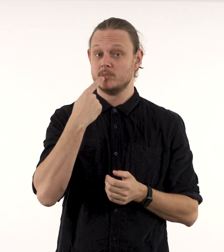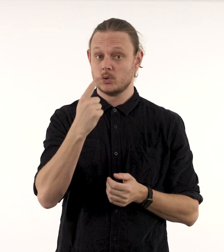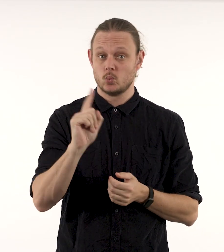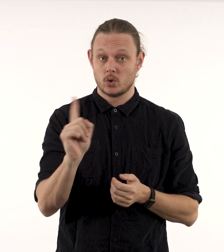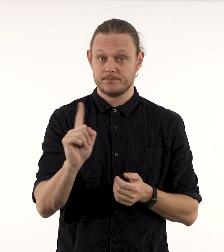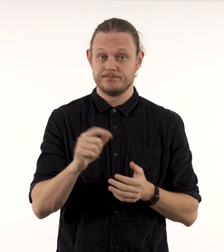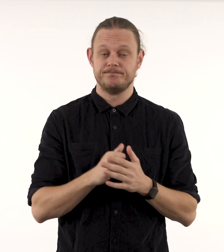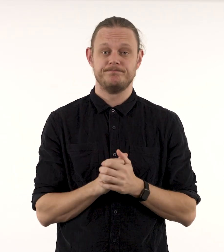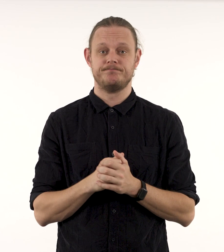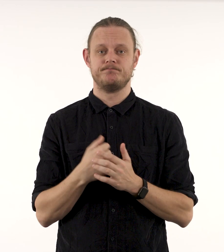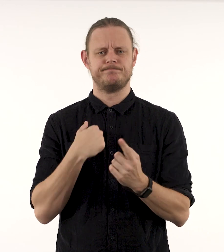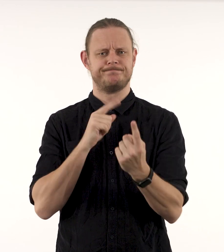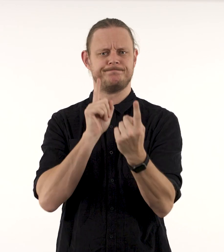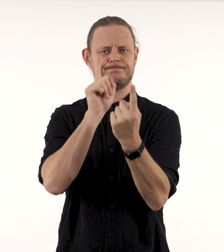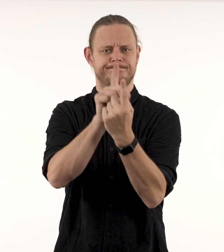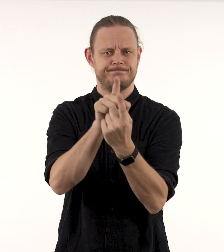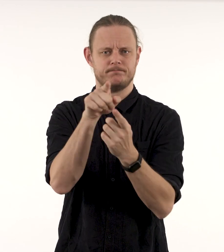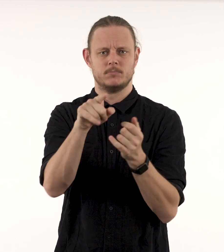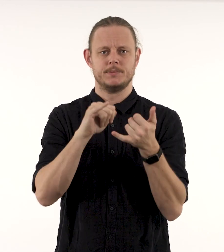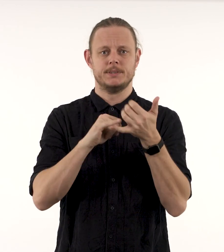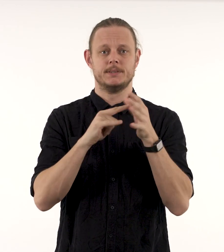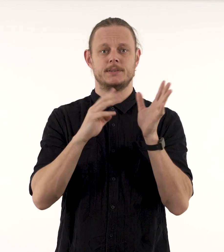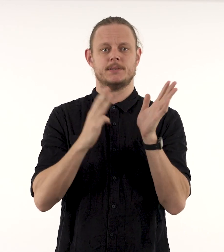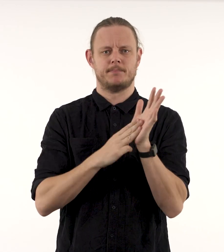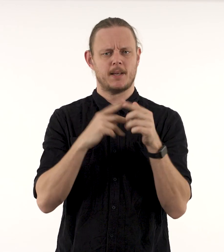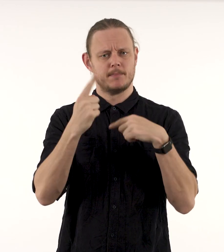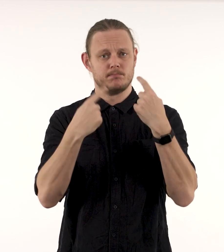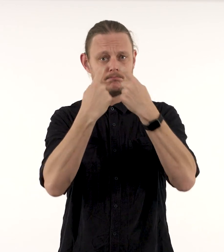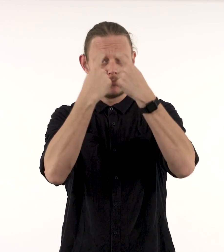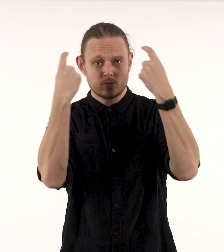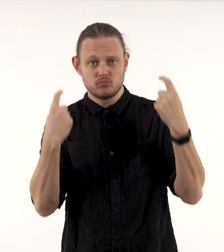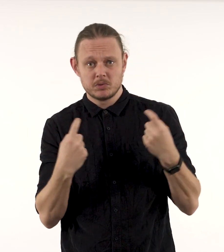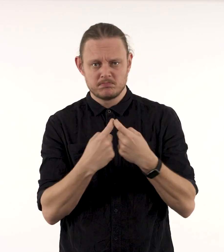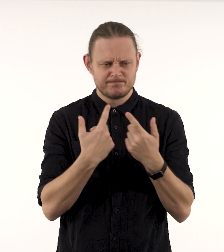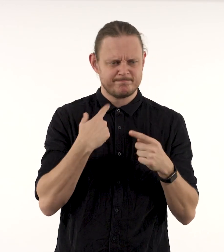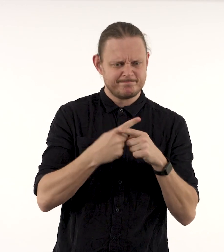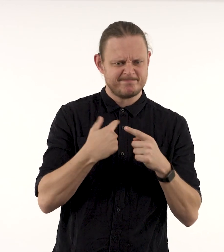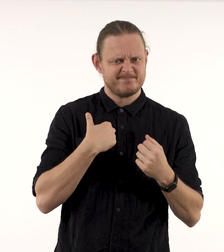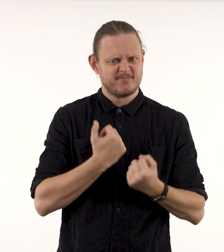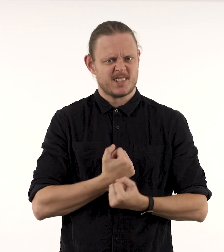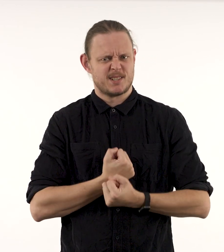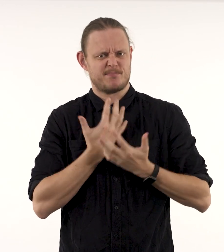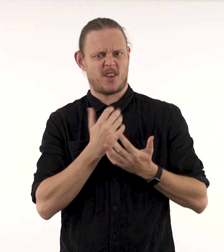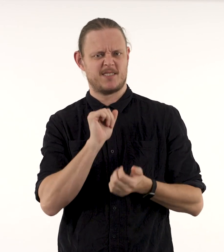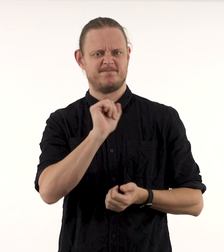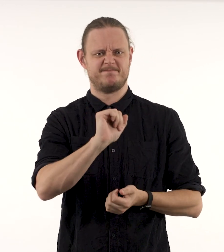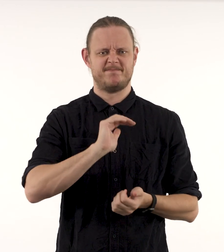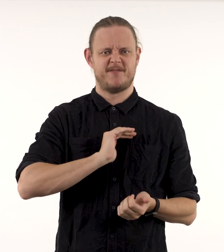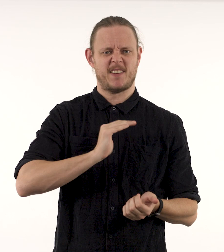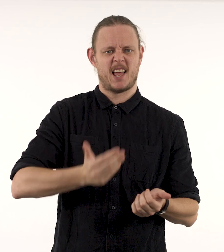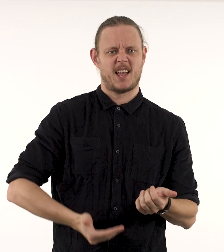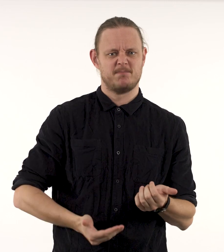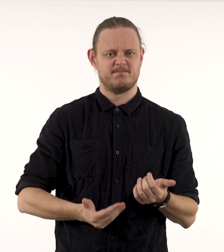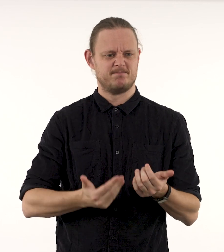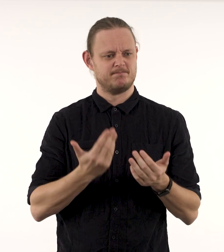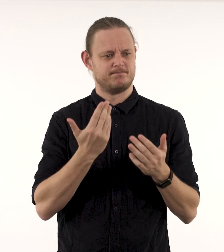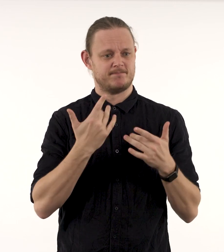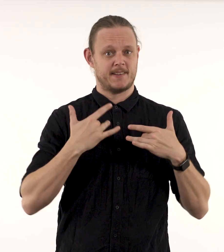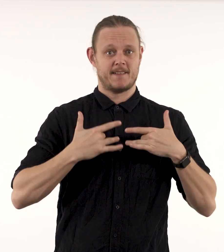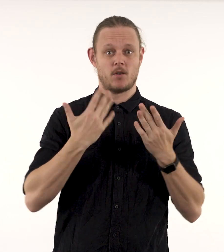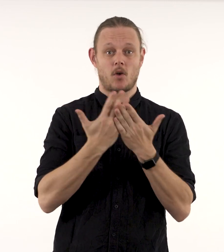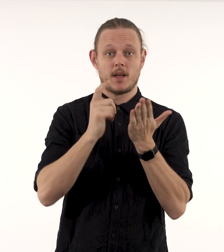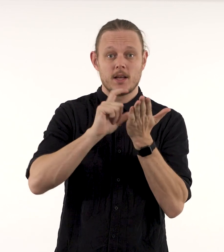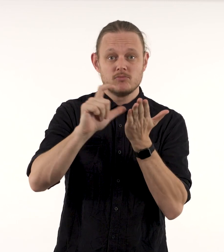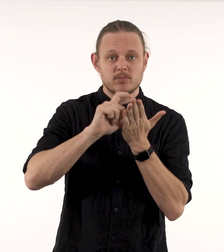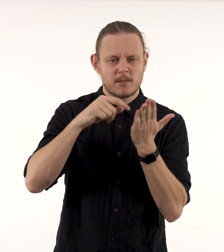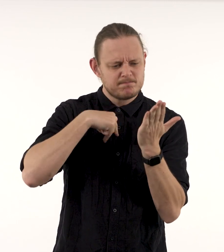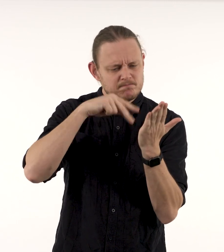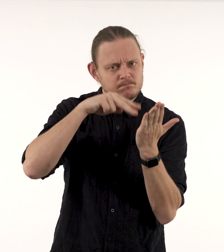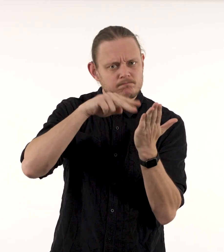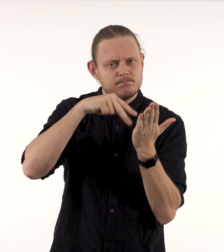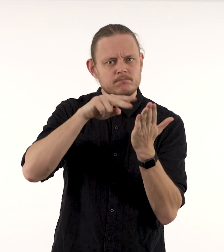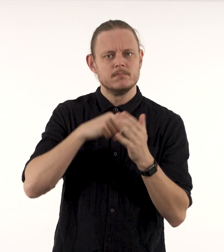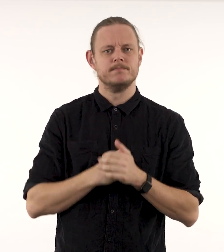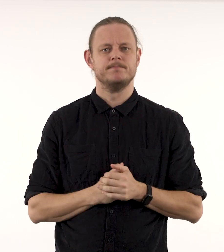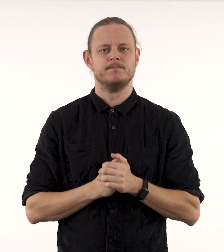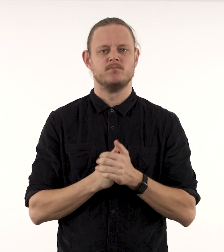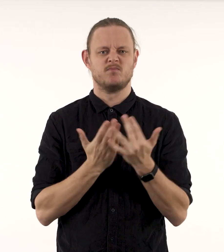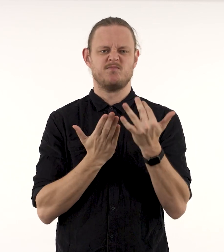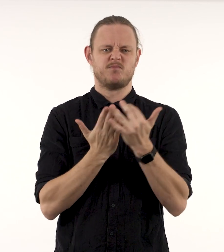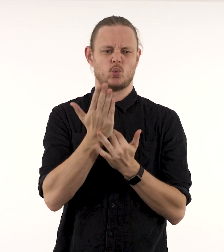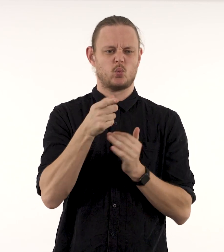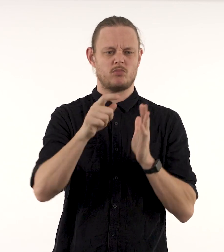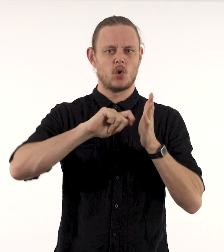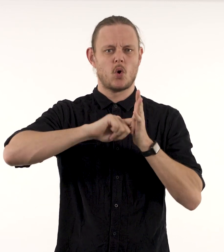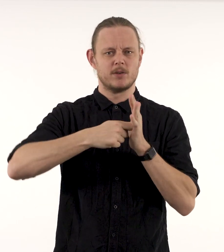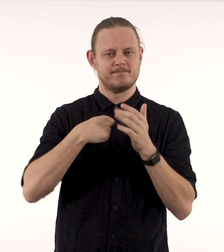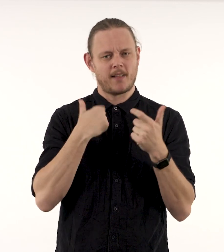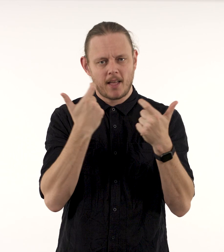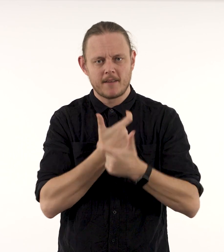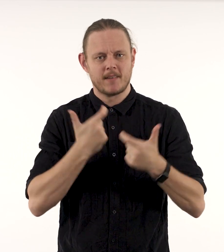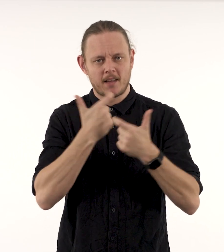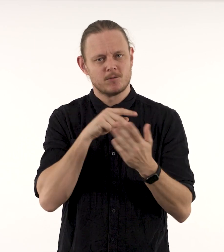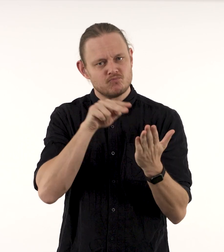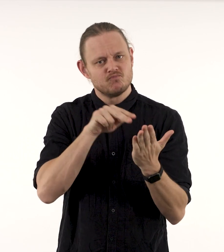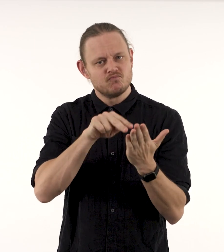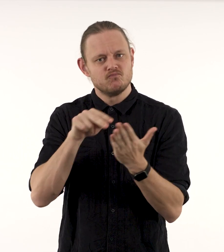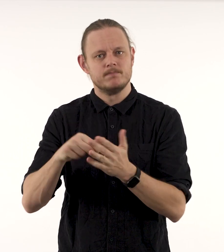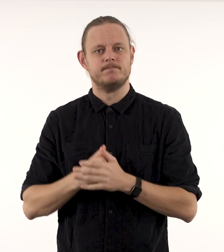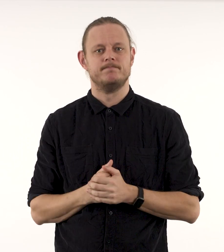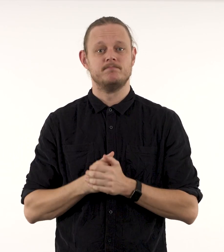'I approached Sam about a portrait, inspired by his farm-life Instagram posts that had kept me laughing during lockdowns.